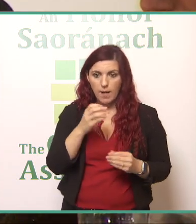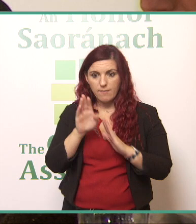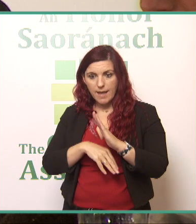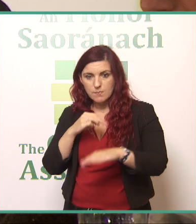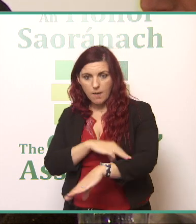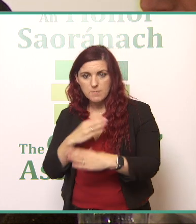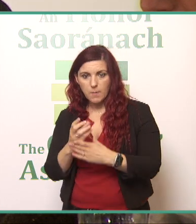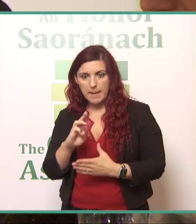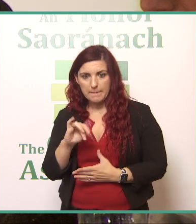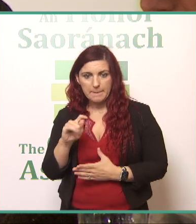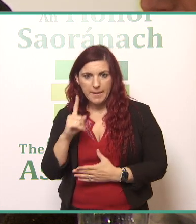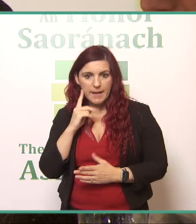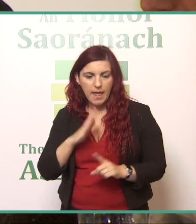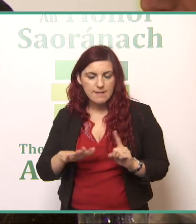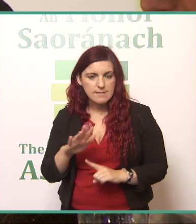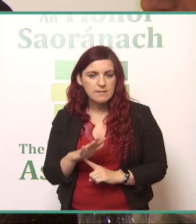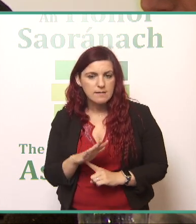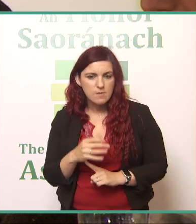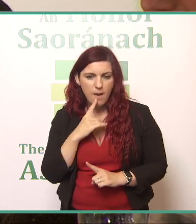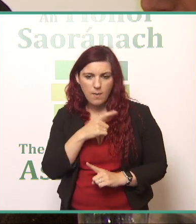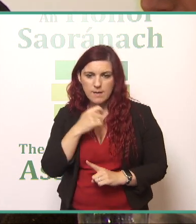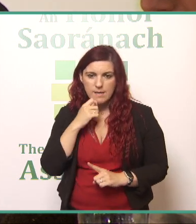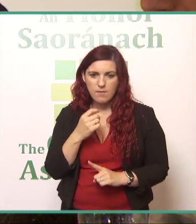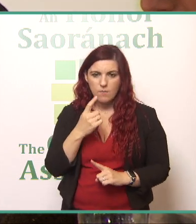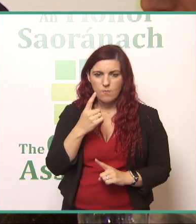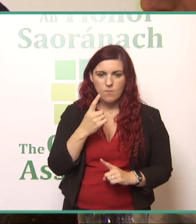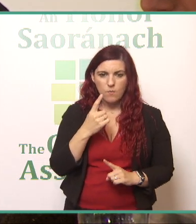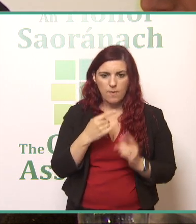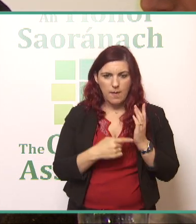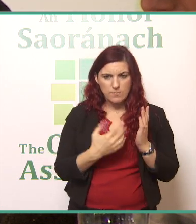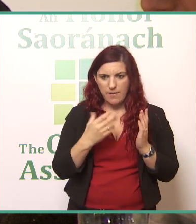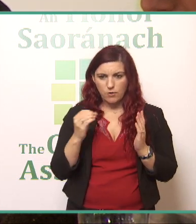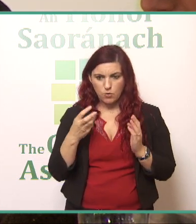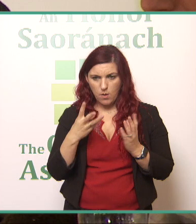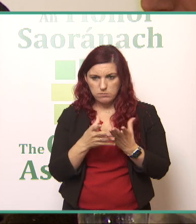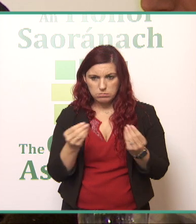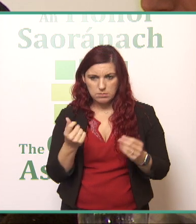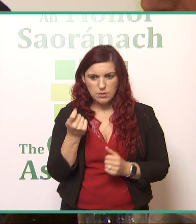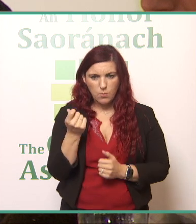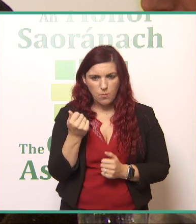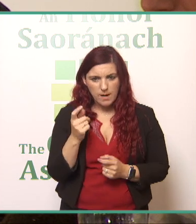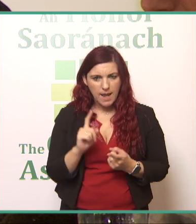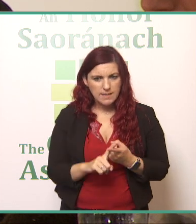so I would argue that the 1500 is running out shortly and there's in many cases nothing done